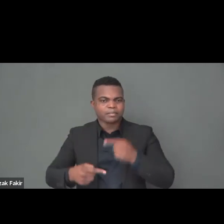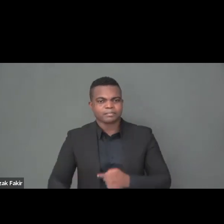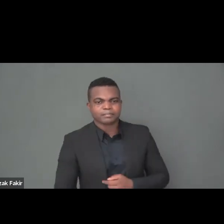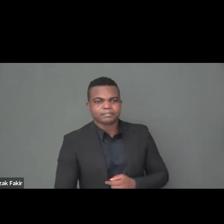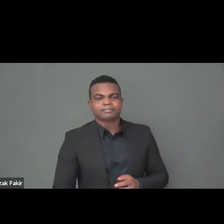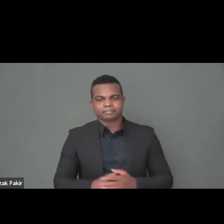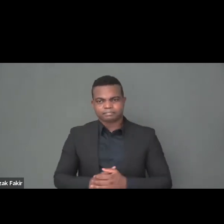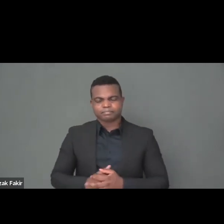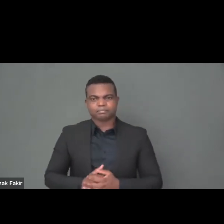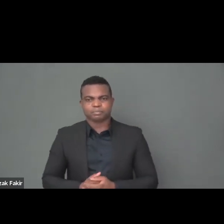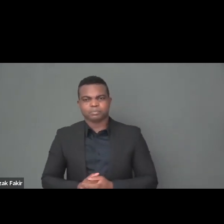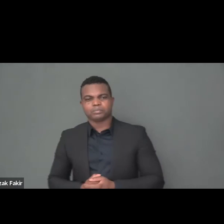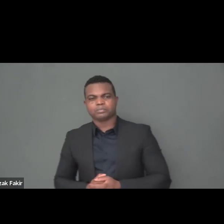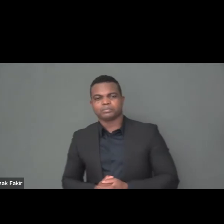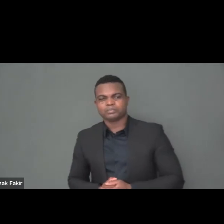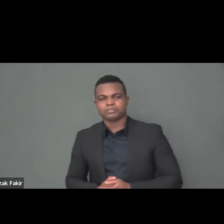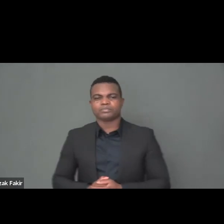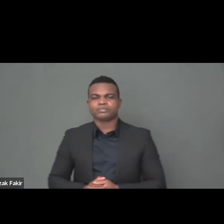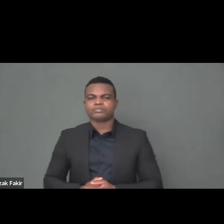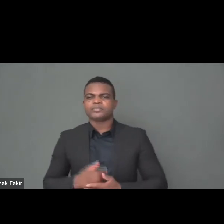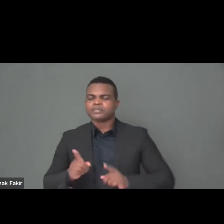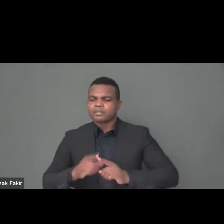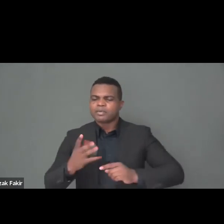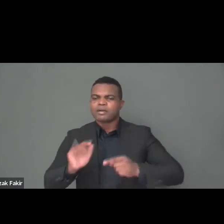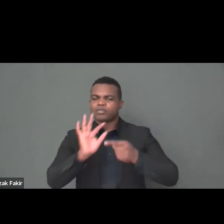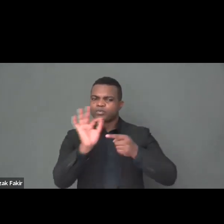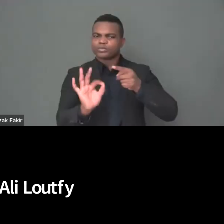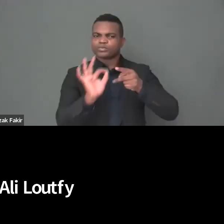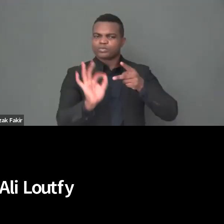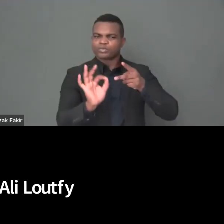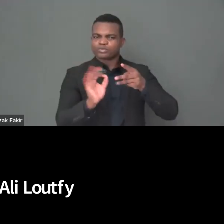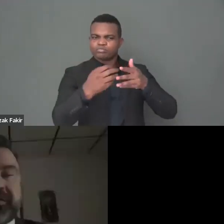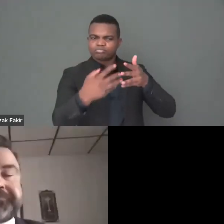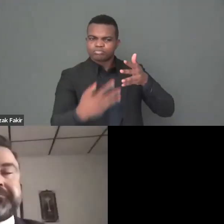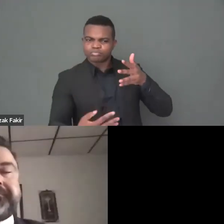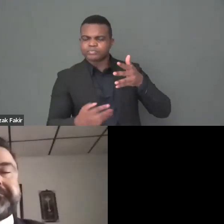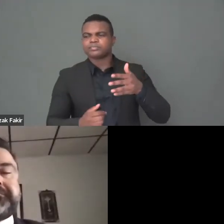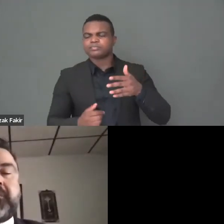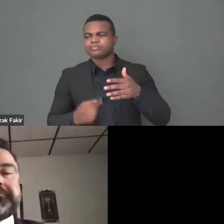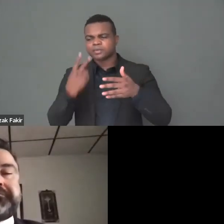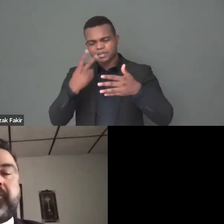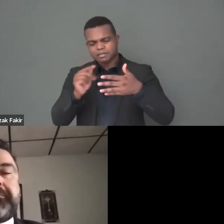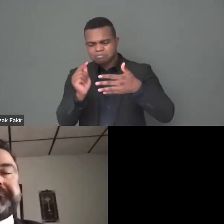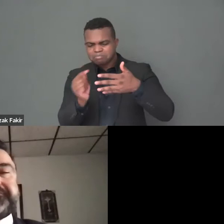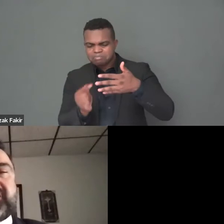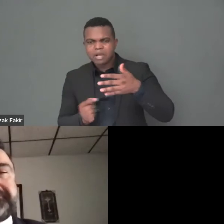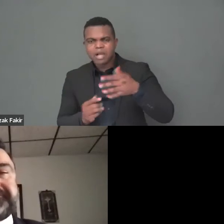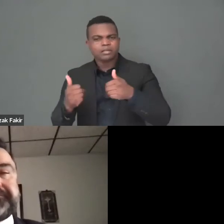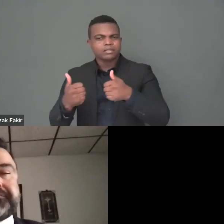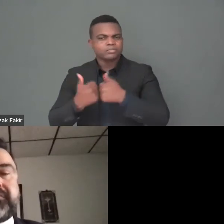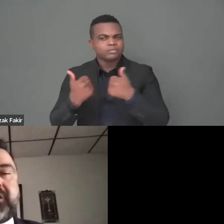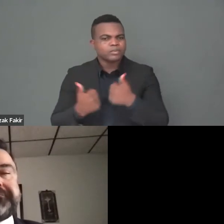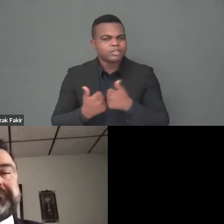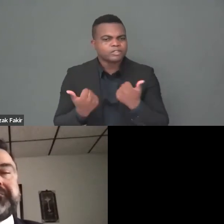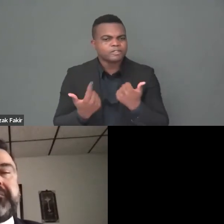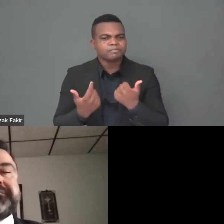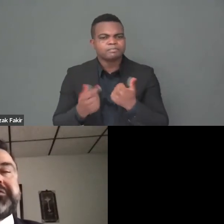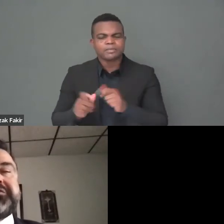Eric Ngondi: So the an intervention, I want to talk about skills development bye bye but through breach crp the stg.